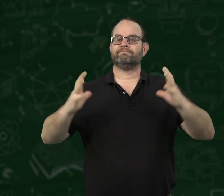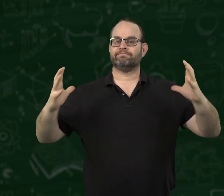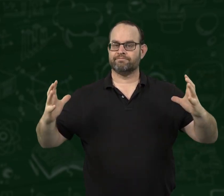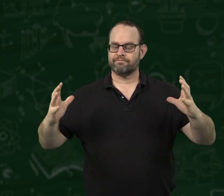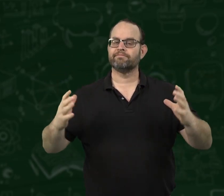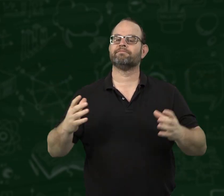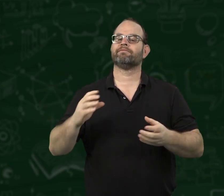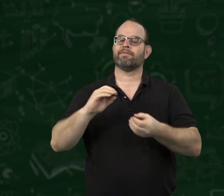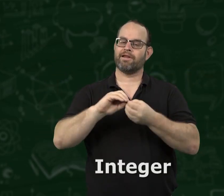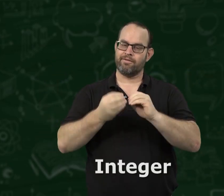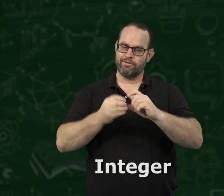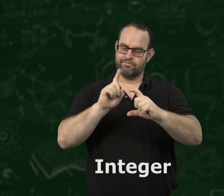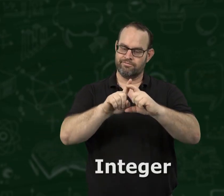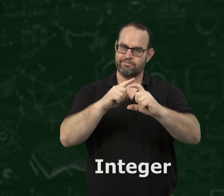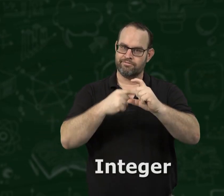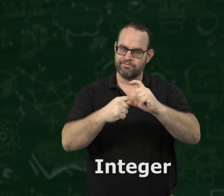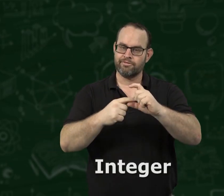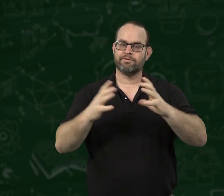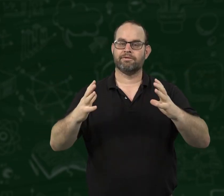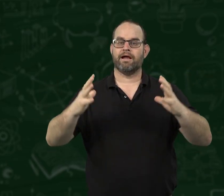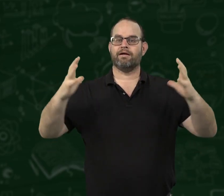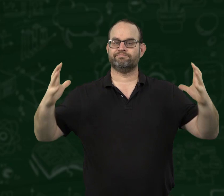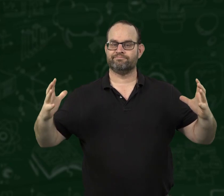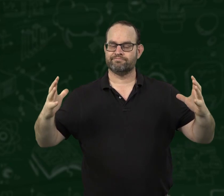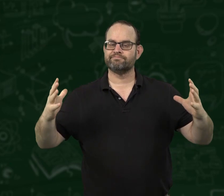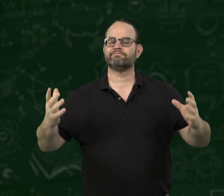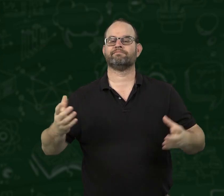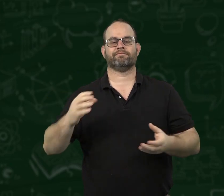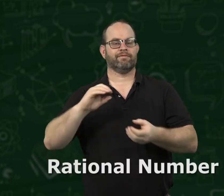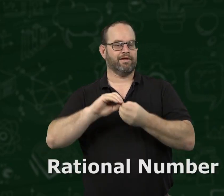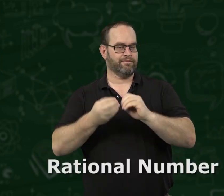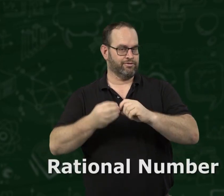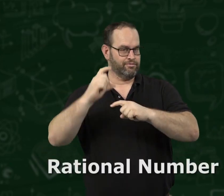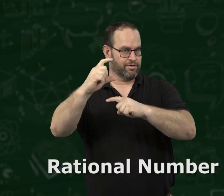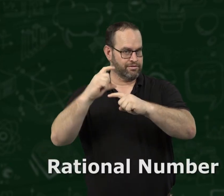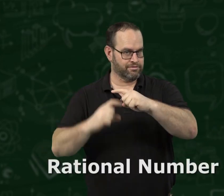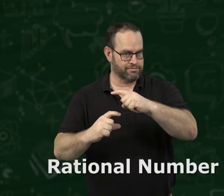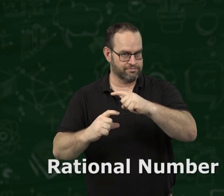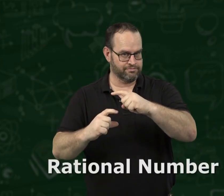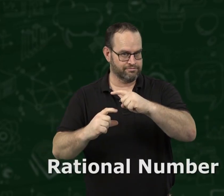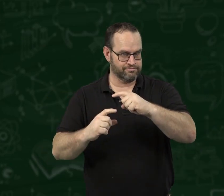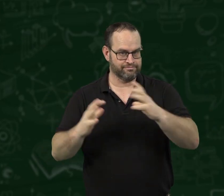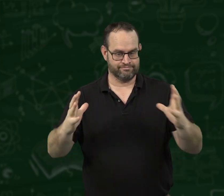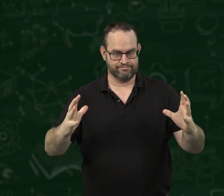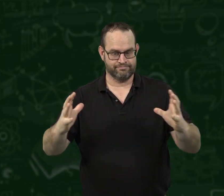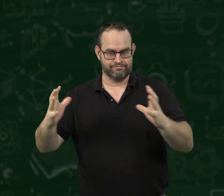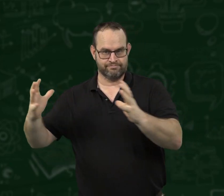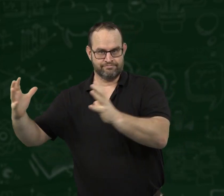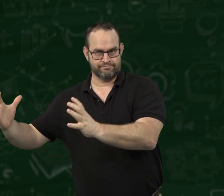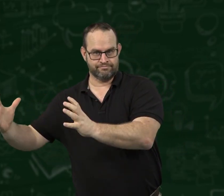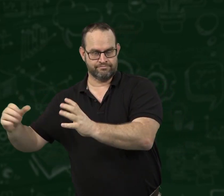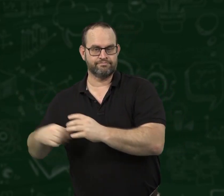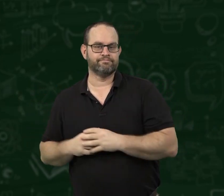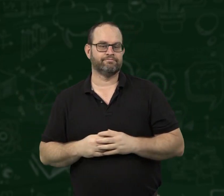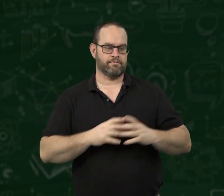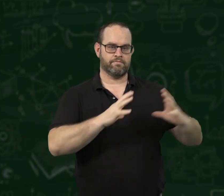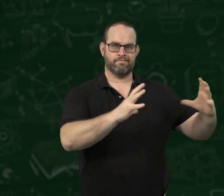Whole numbers and negative numbers are integers. Integers and fractions are rational numbers.